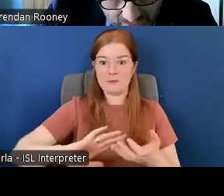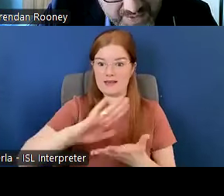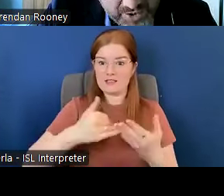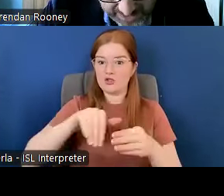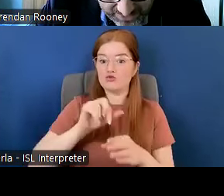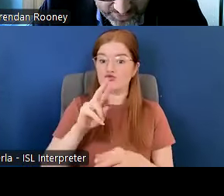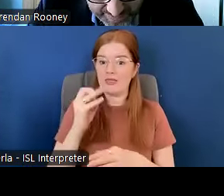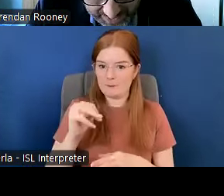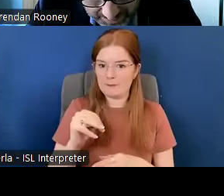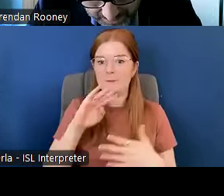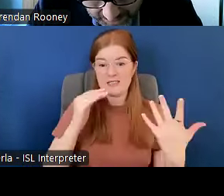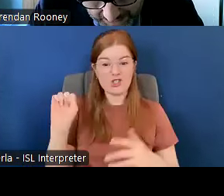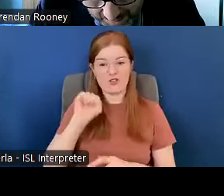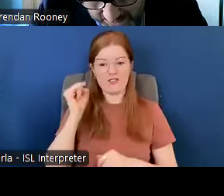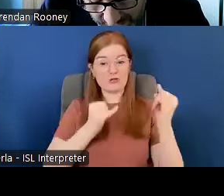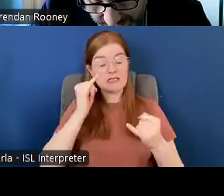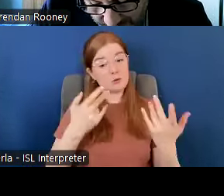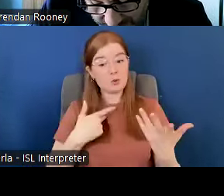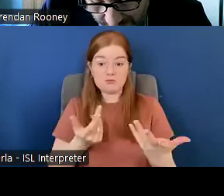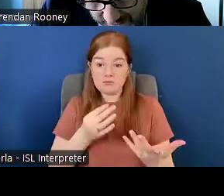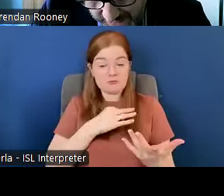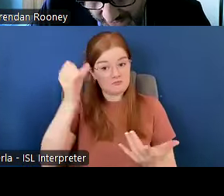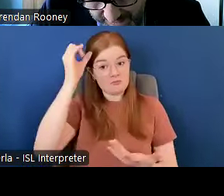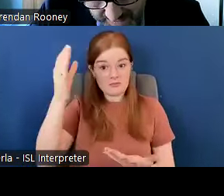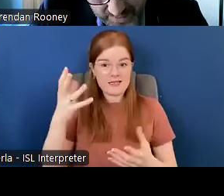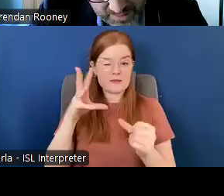O'Sullivan's critique was perceptive, particularly when it came to the analysis of